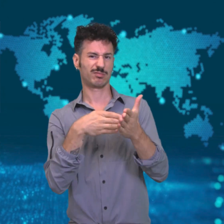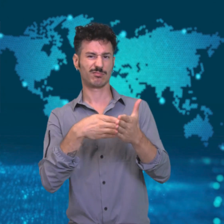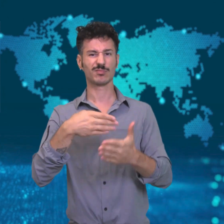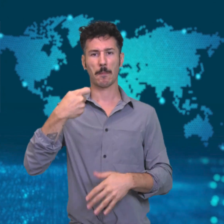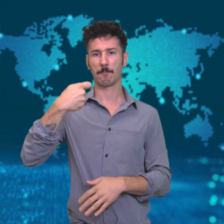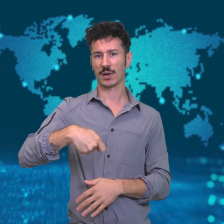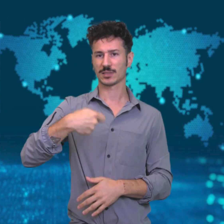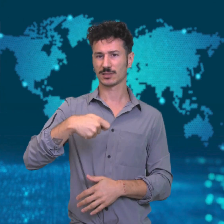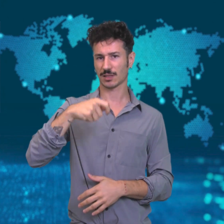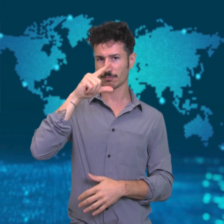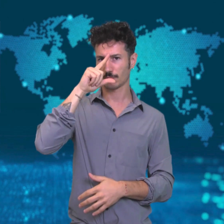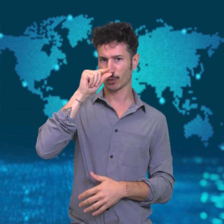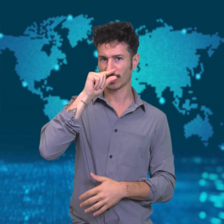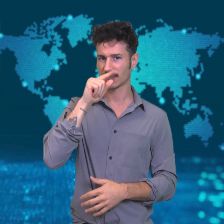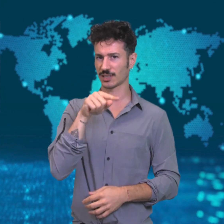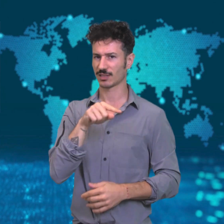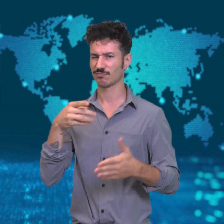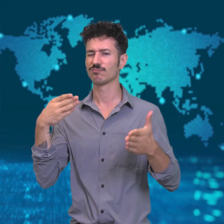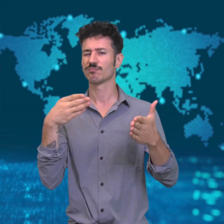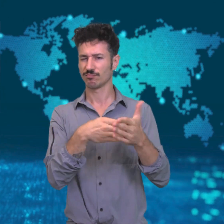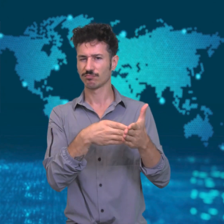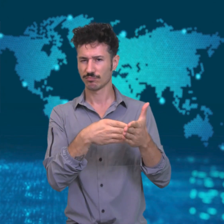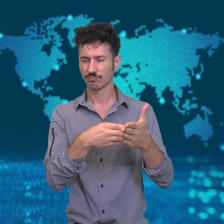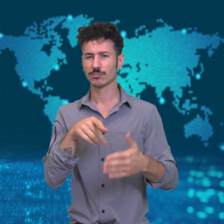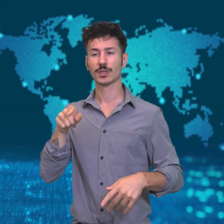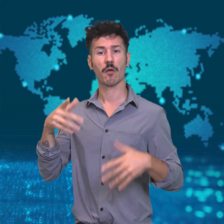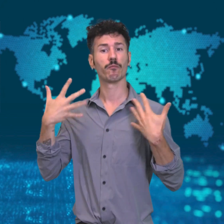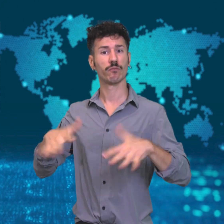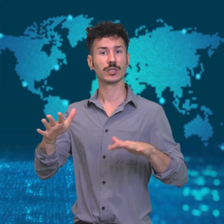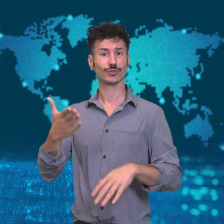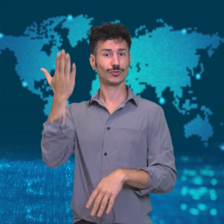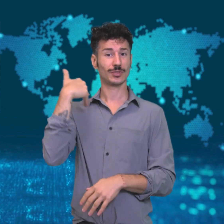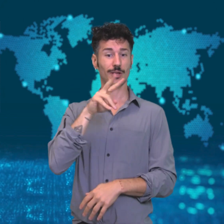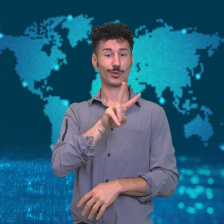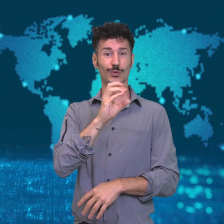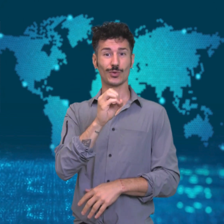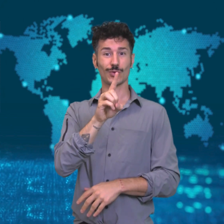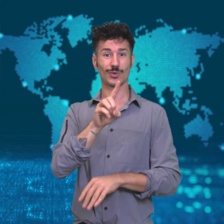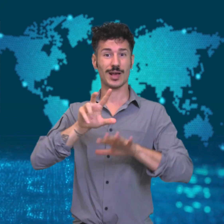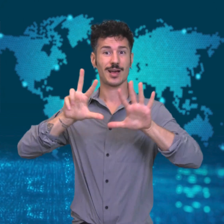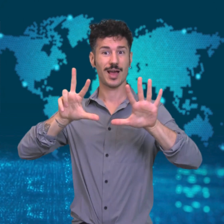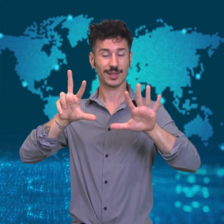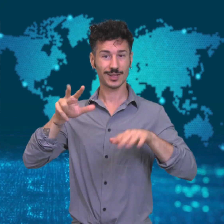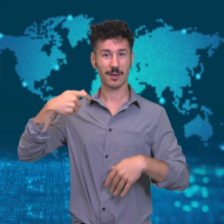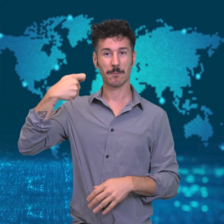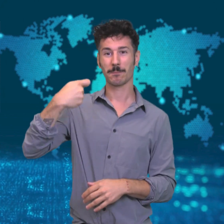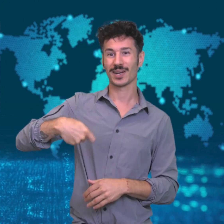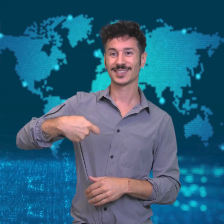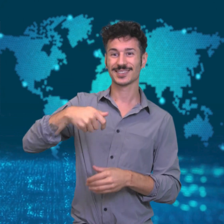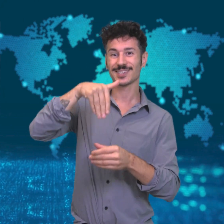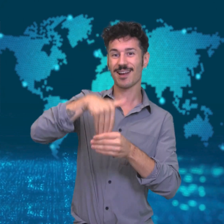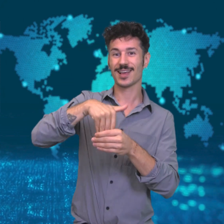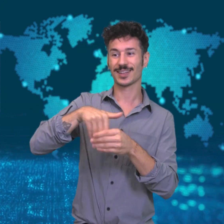has been a long-time critic of Russian President Vladimir Putin.